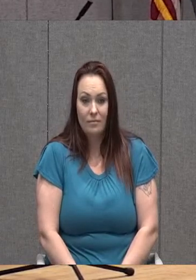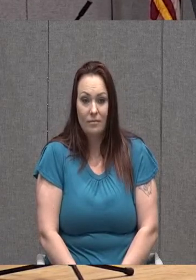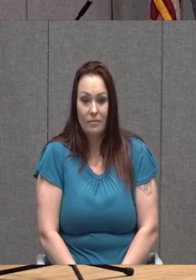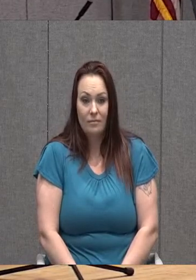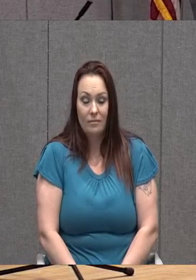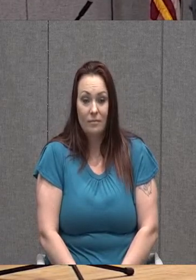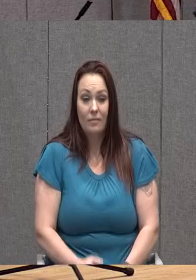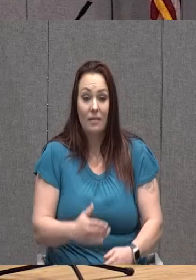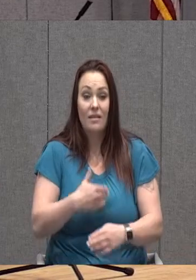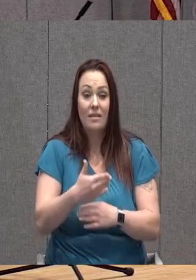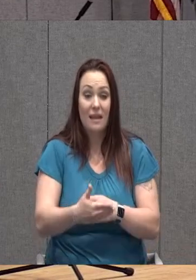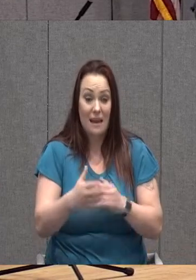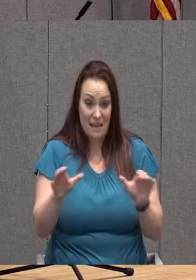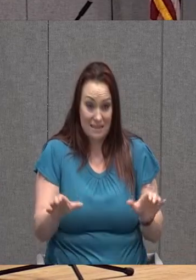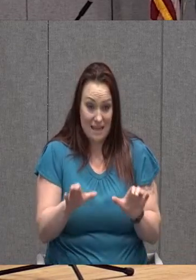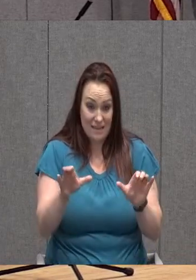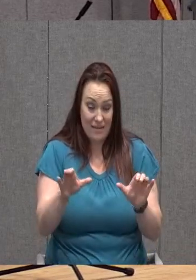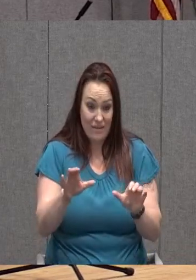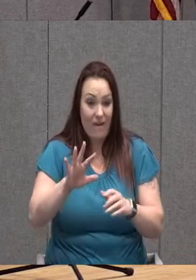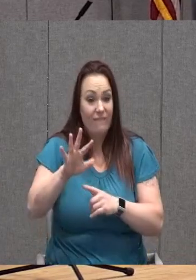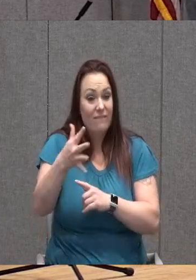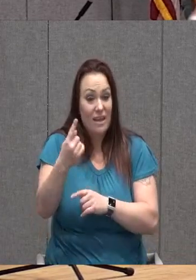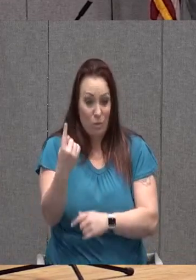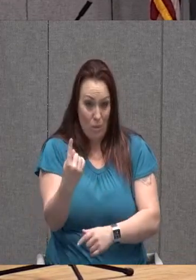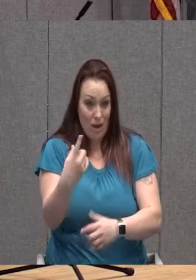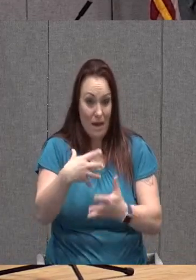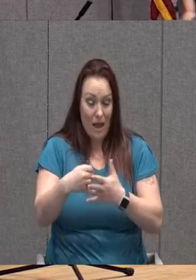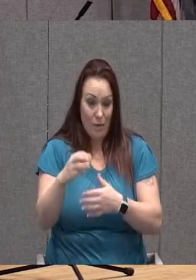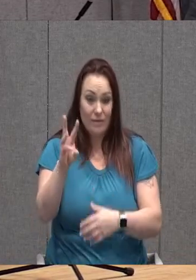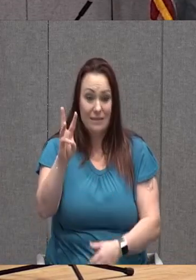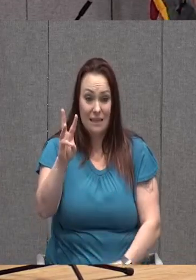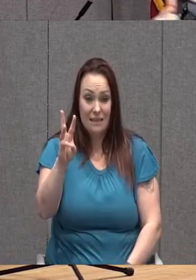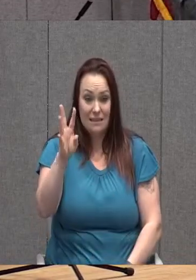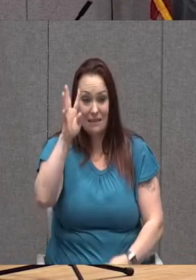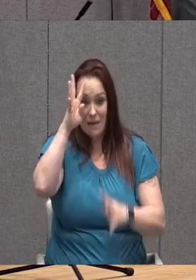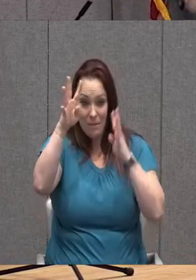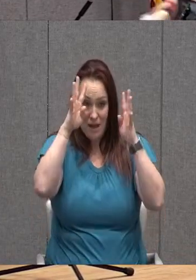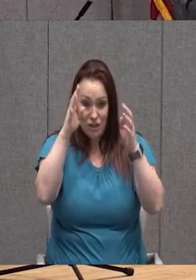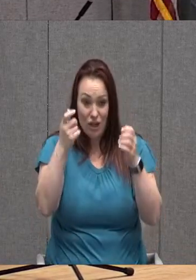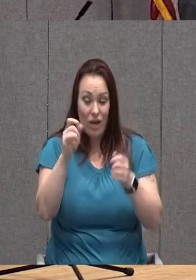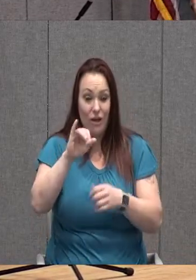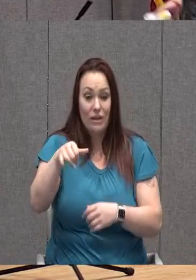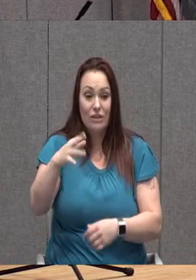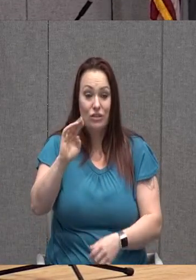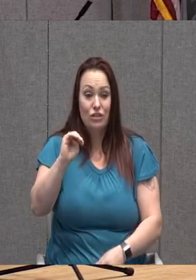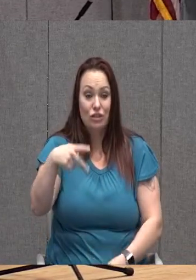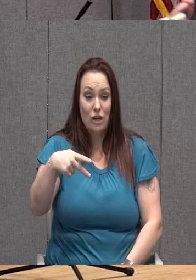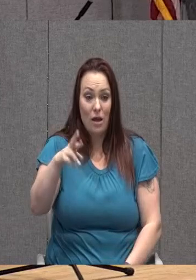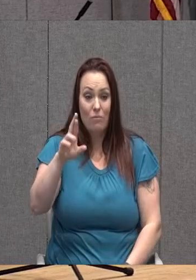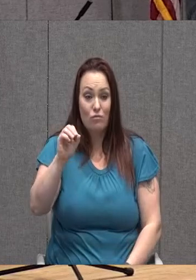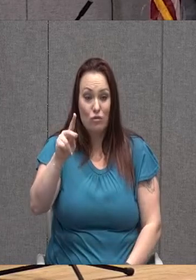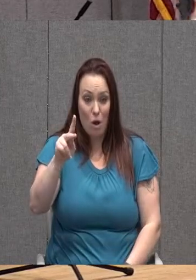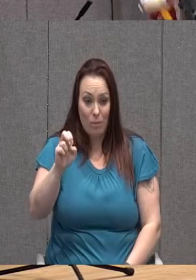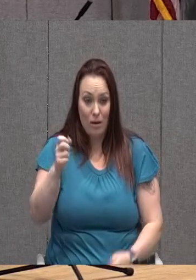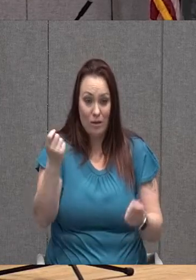Our next activity, it's our fifth one out of the six, our imaginary jump rope, so we're holding onto the cans,